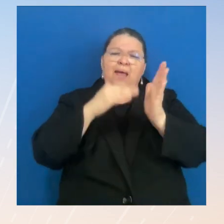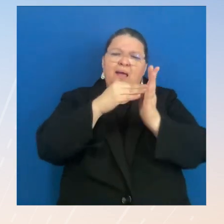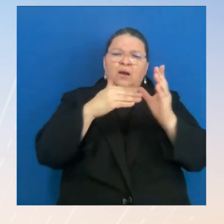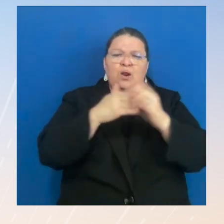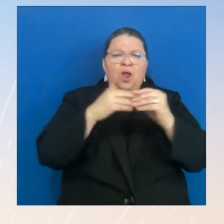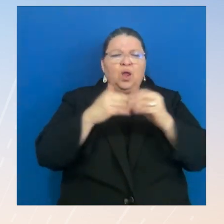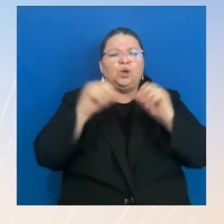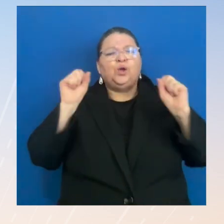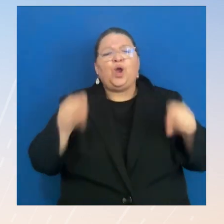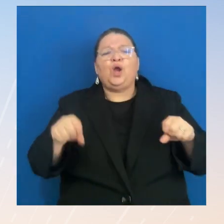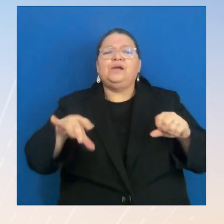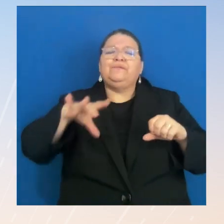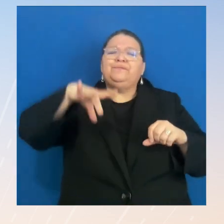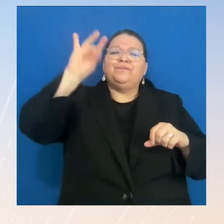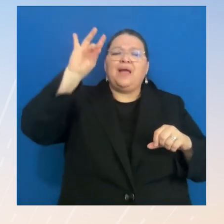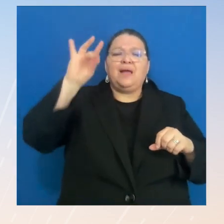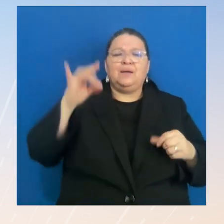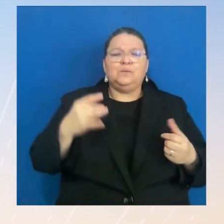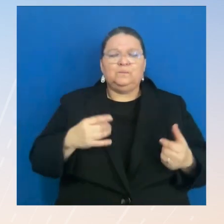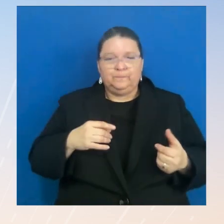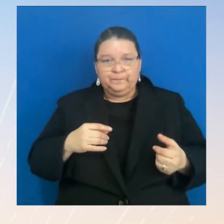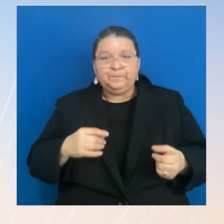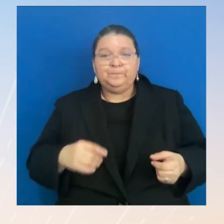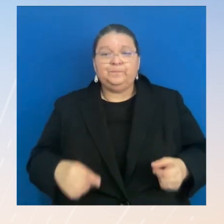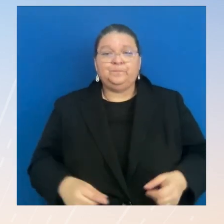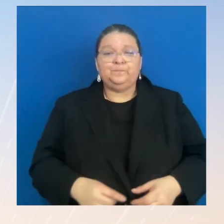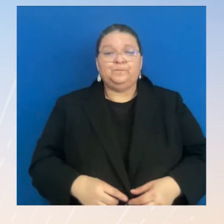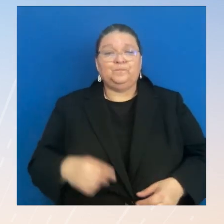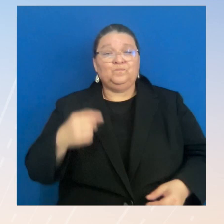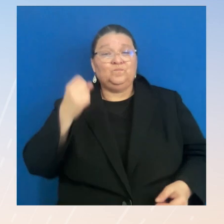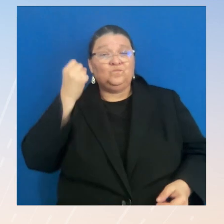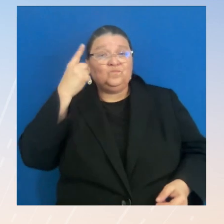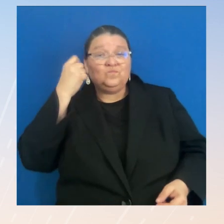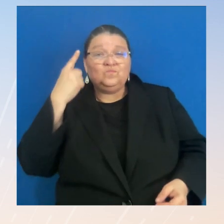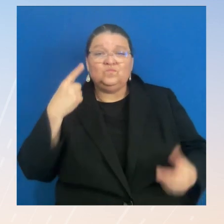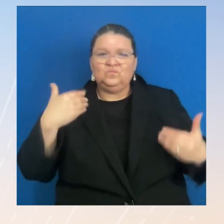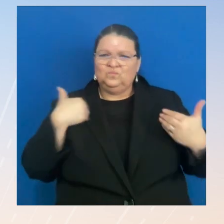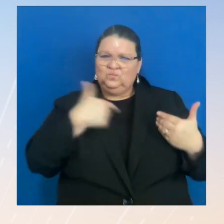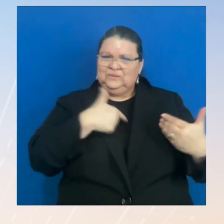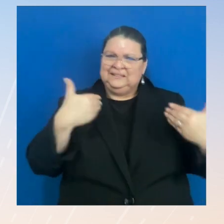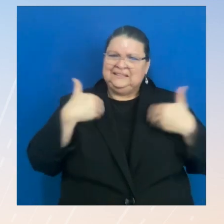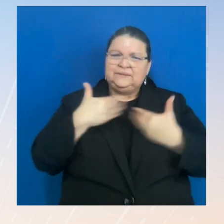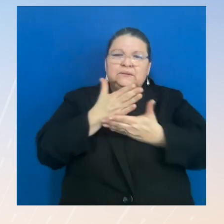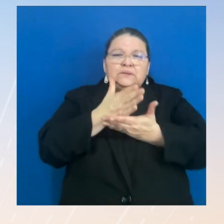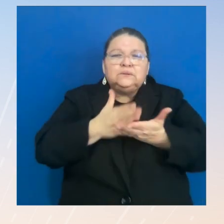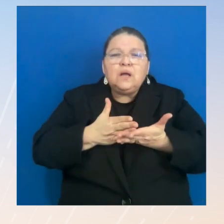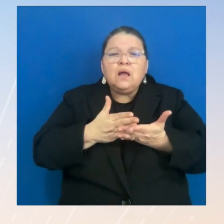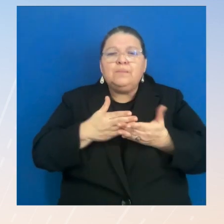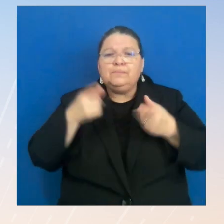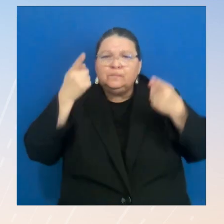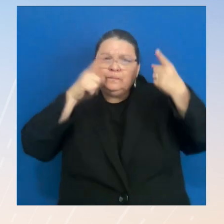with the four leaders to shift funds that fell apart, in part because governors balked.